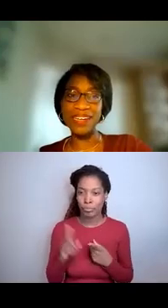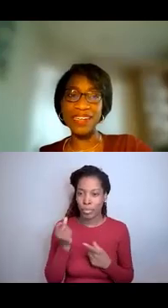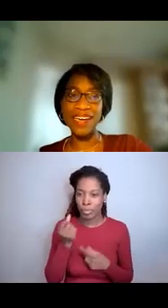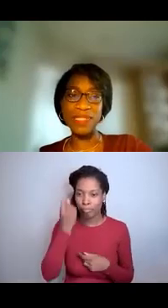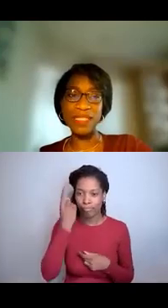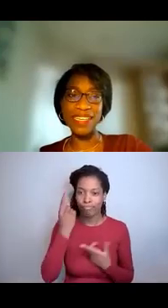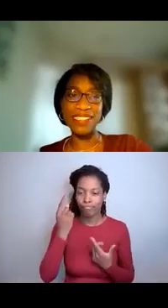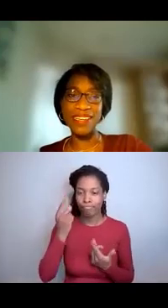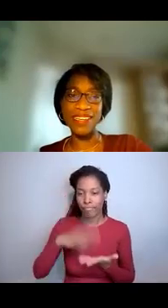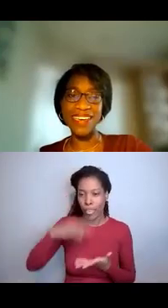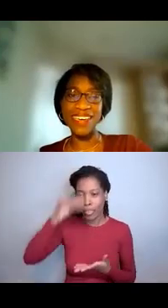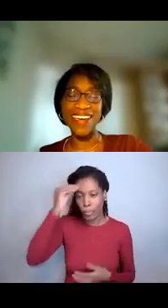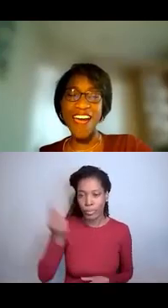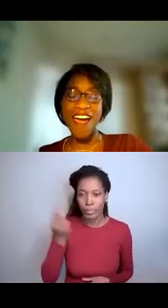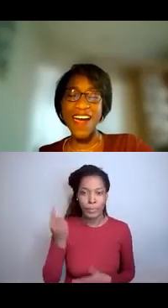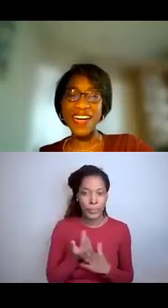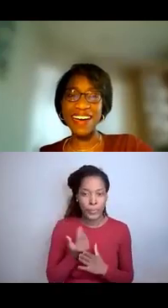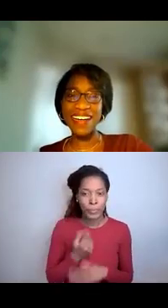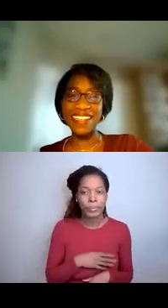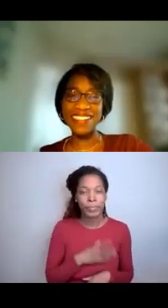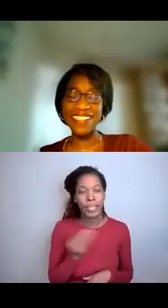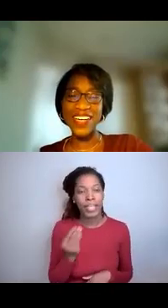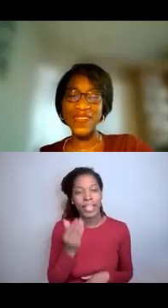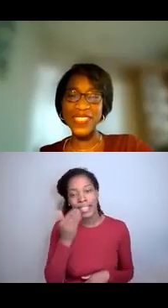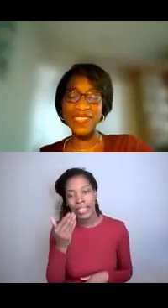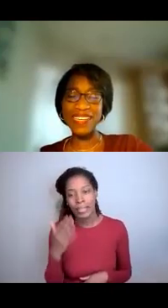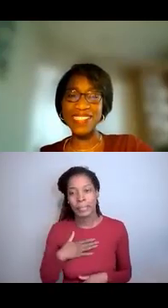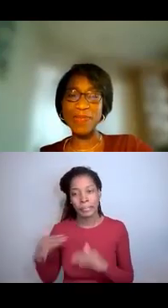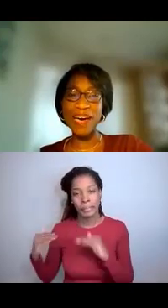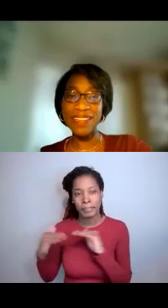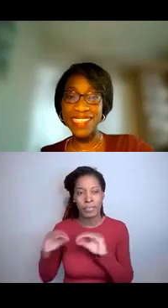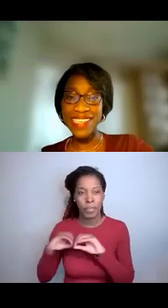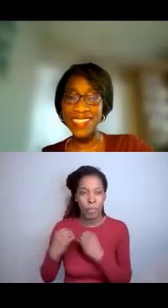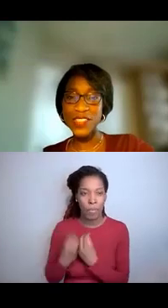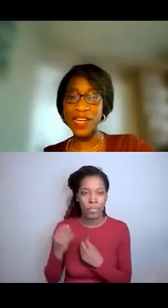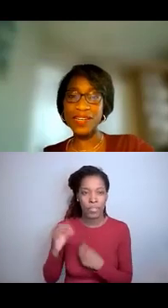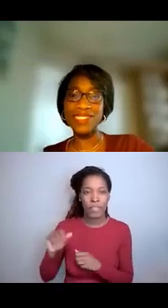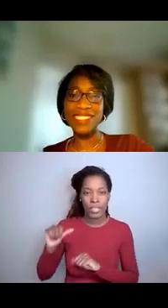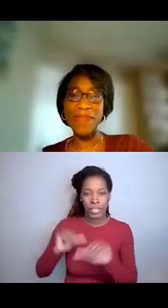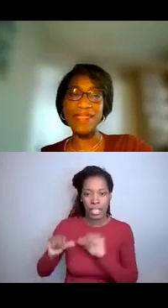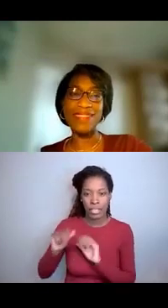and I would like to thank our colleagues at the Office of Science Policy, Cheryl Smith,